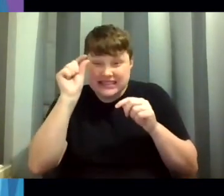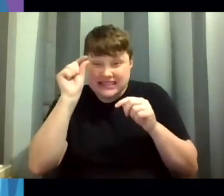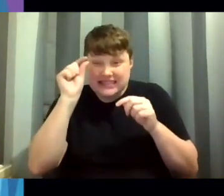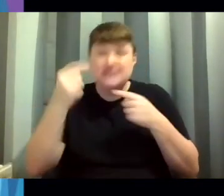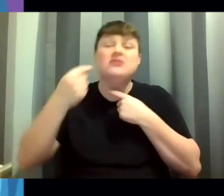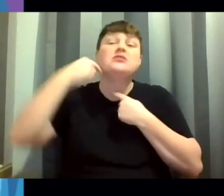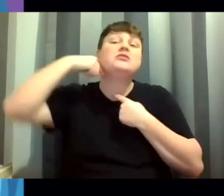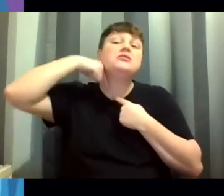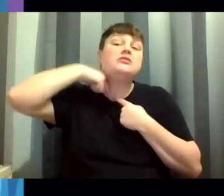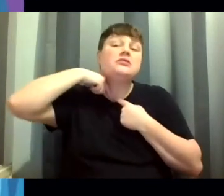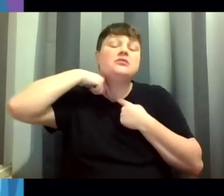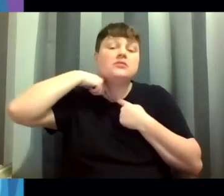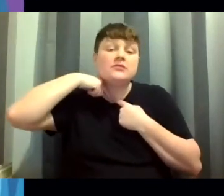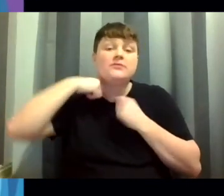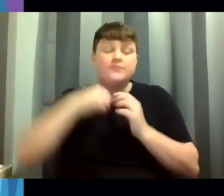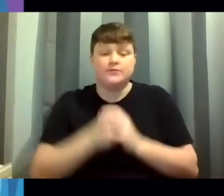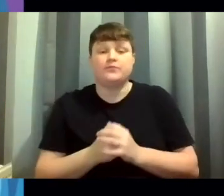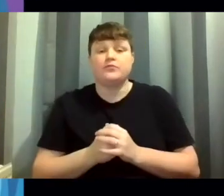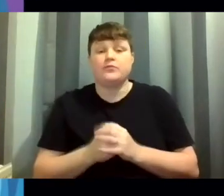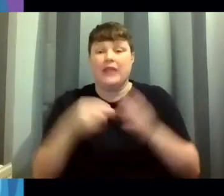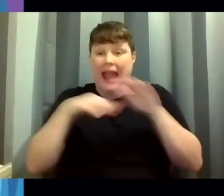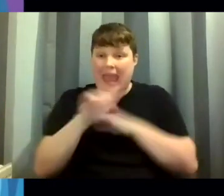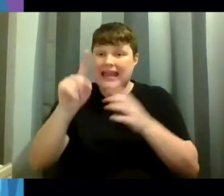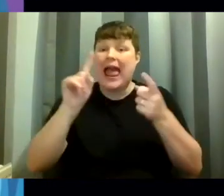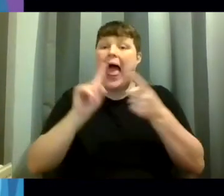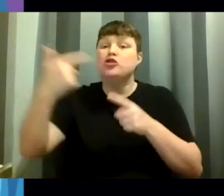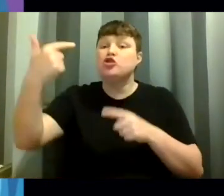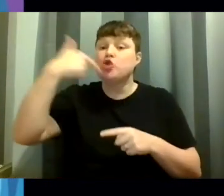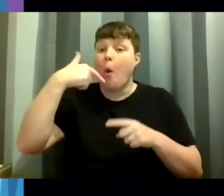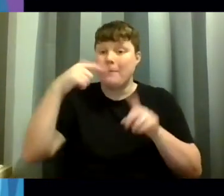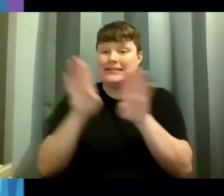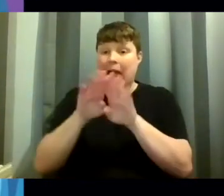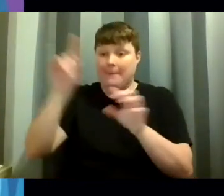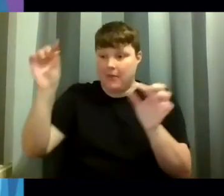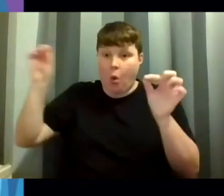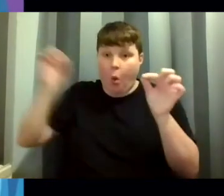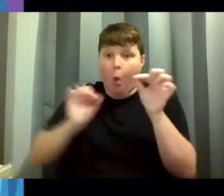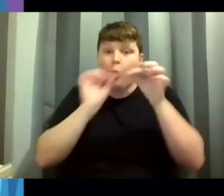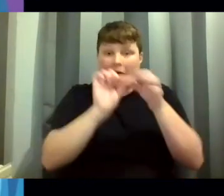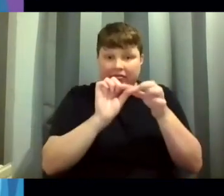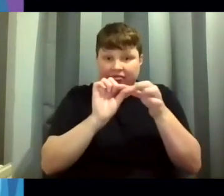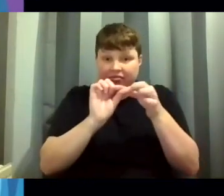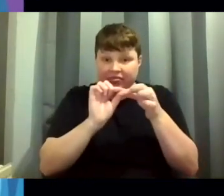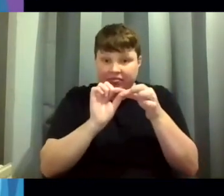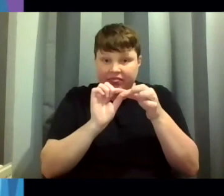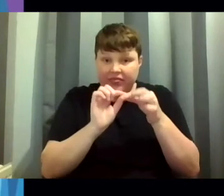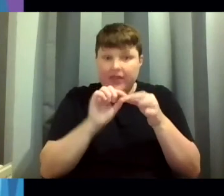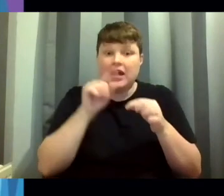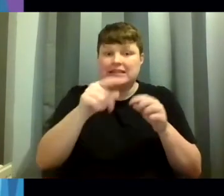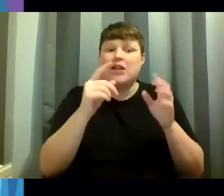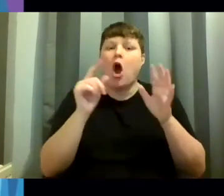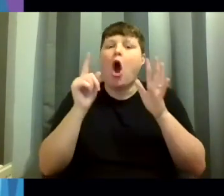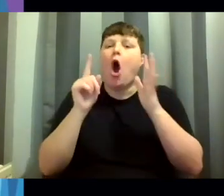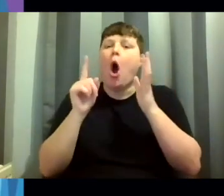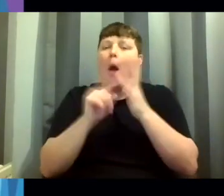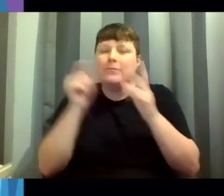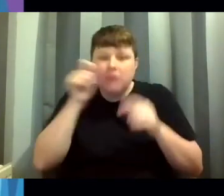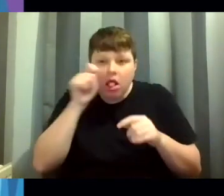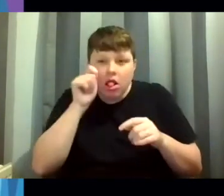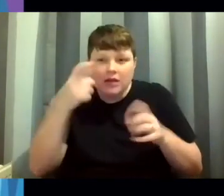of an endoscope to take an optical snapshot of that particular point on the oesophagus,